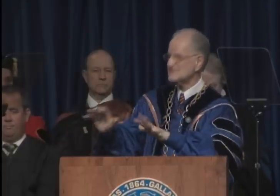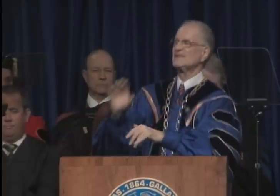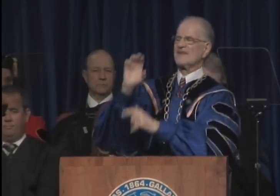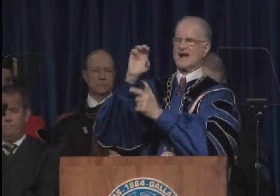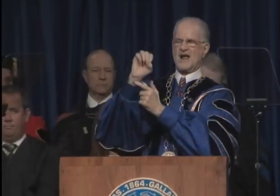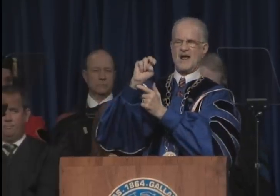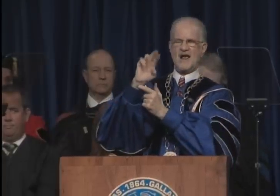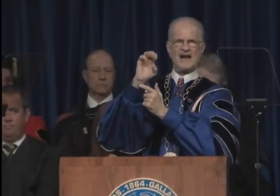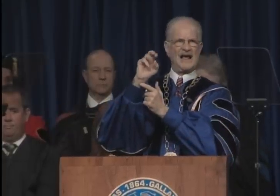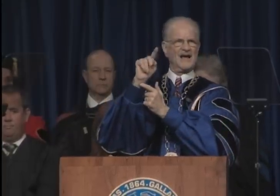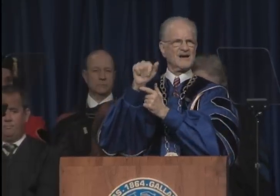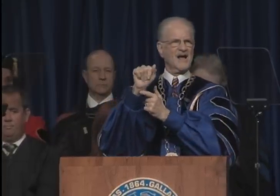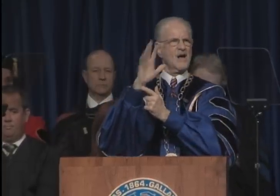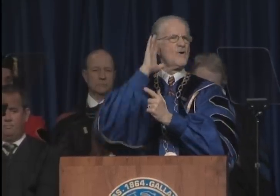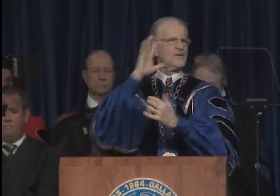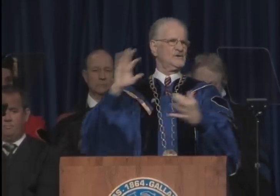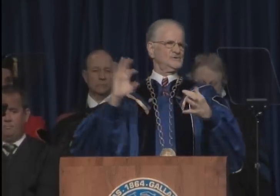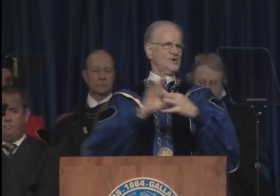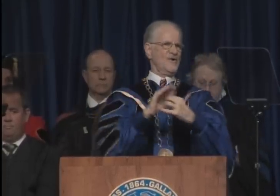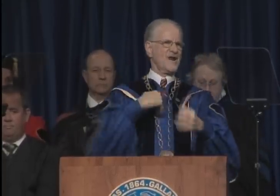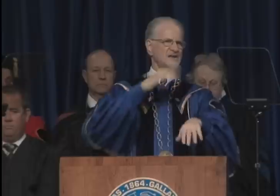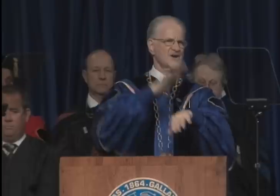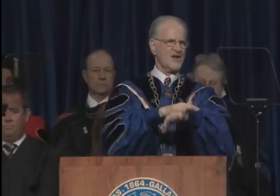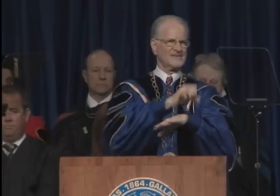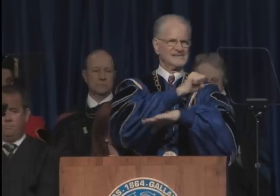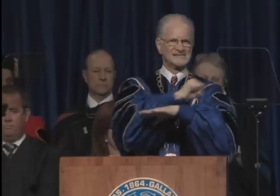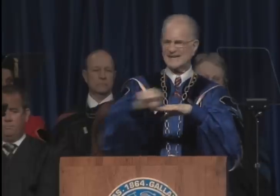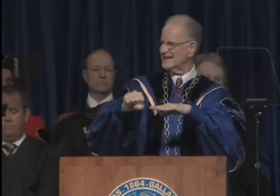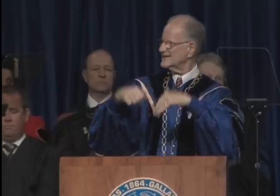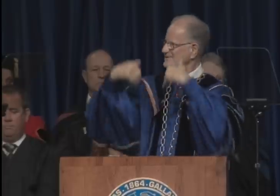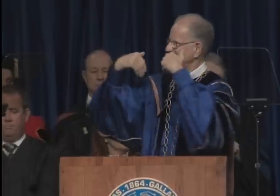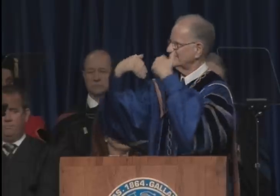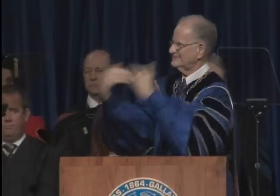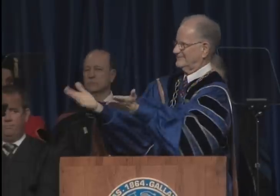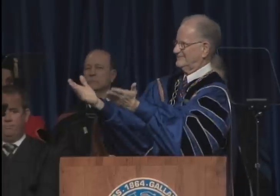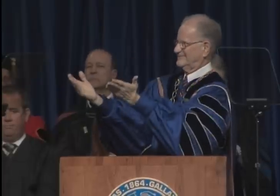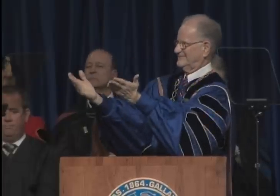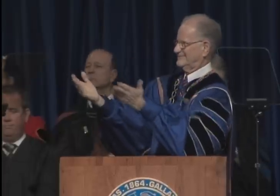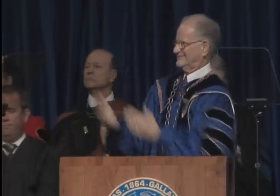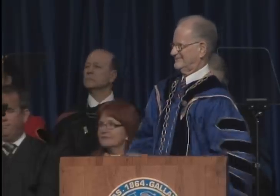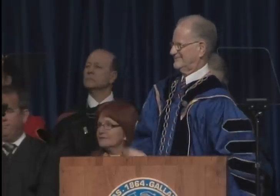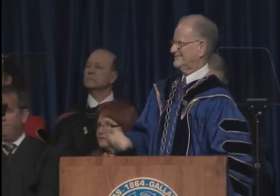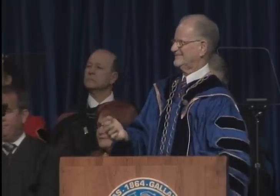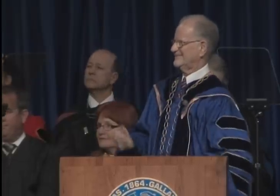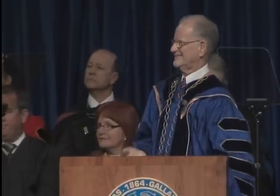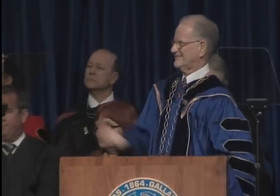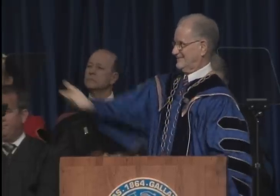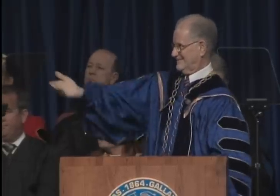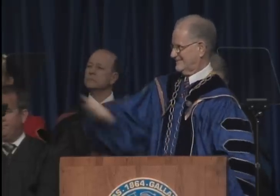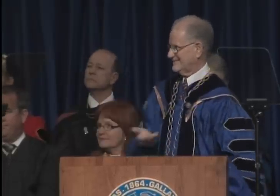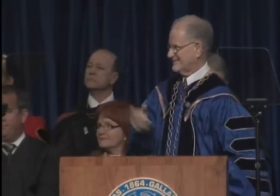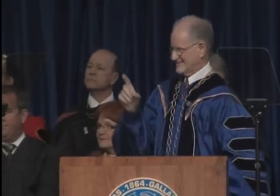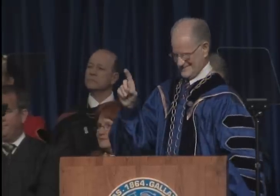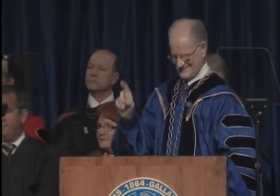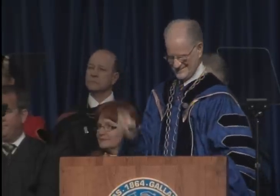Concetta will join us on the stage. Natalie.